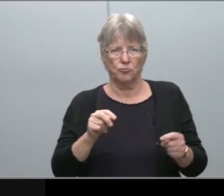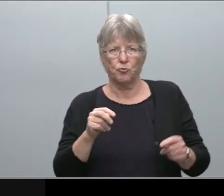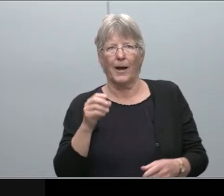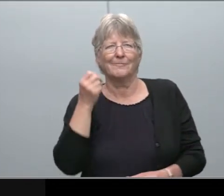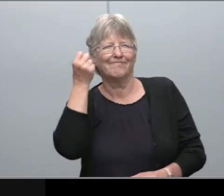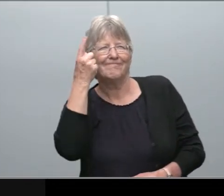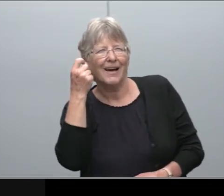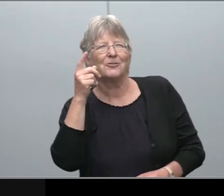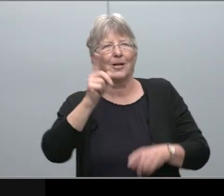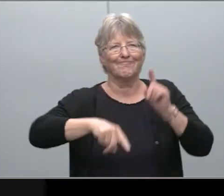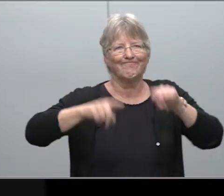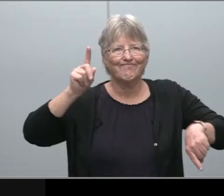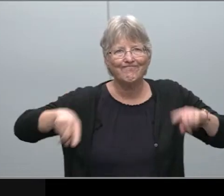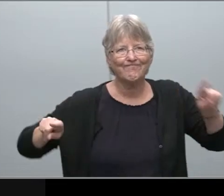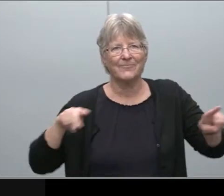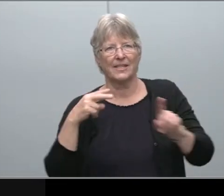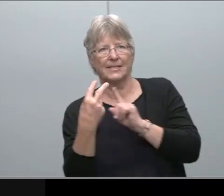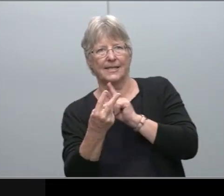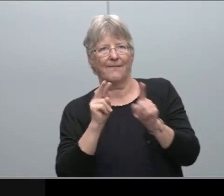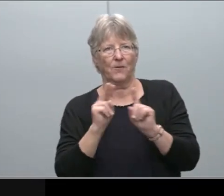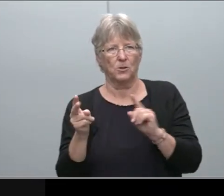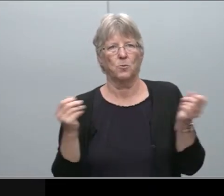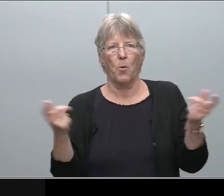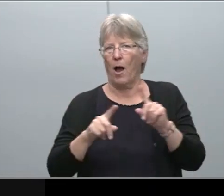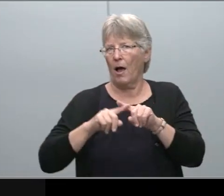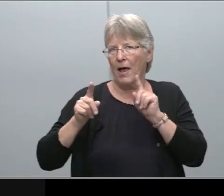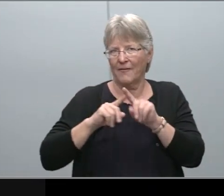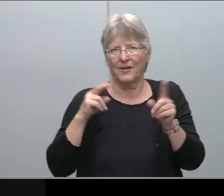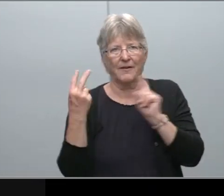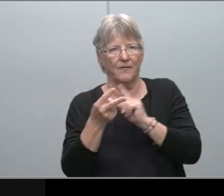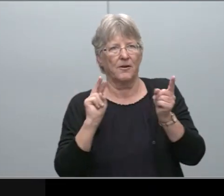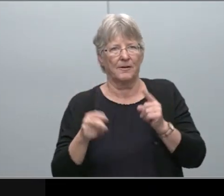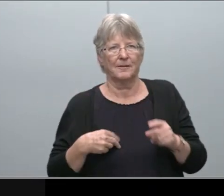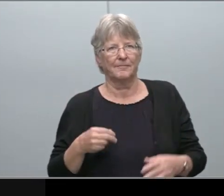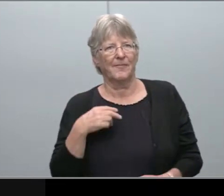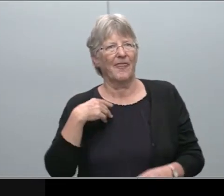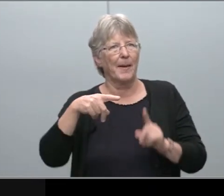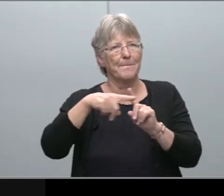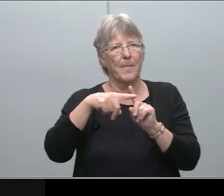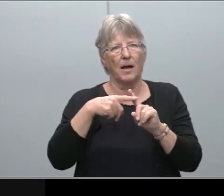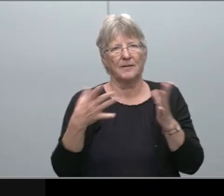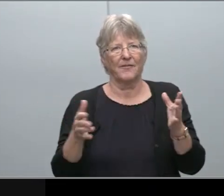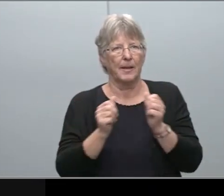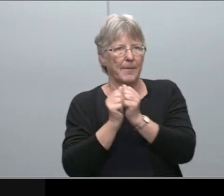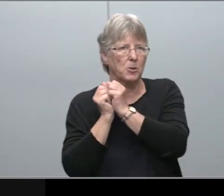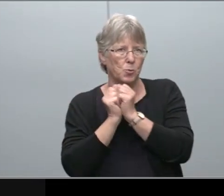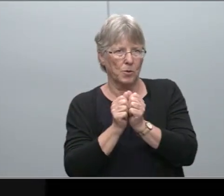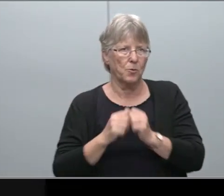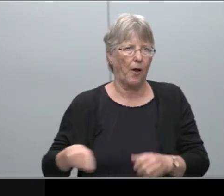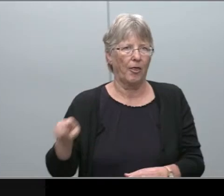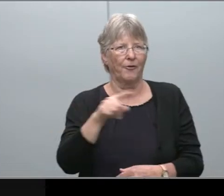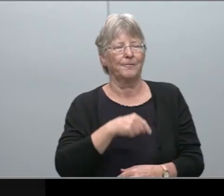what practices would be most effective in addressing social-emotional learning, and what practices would be most effective